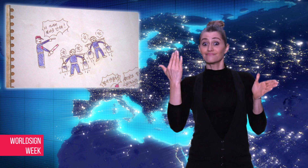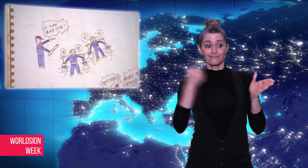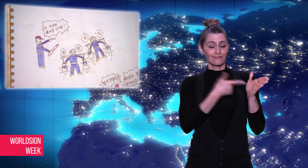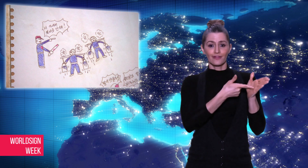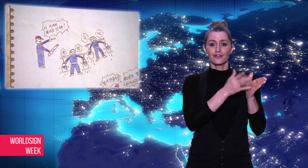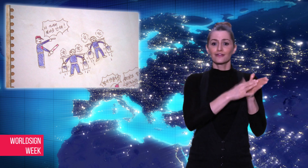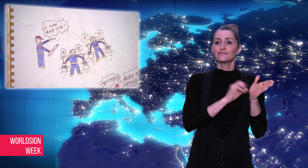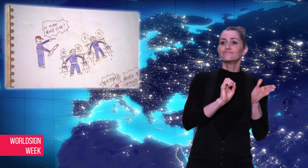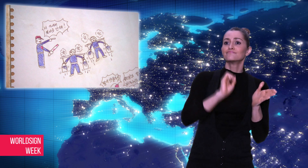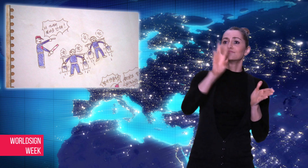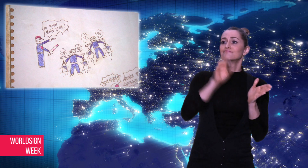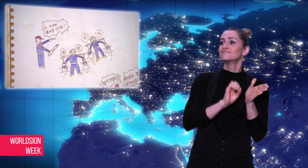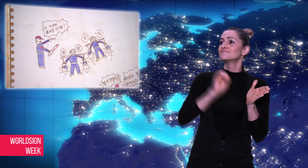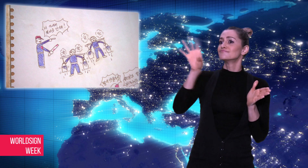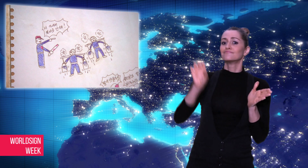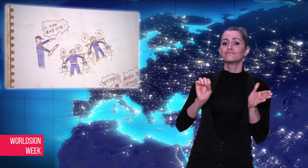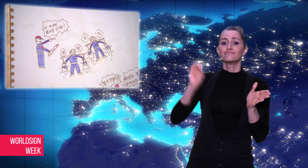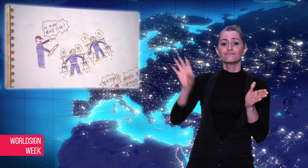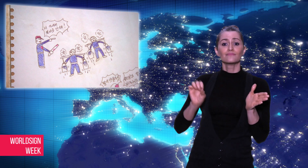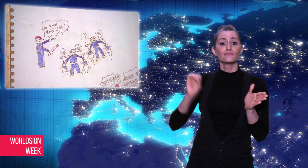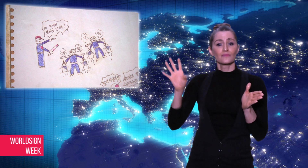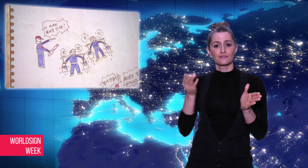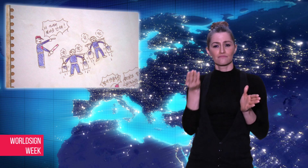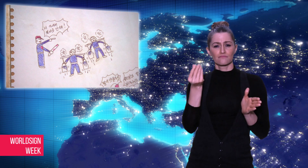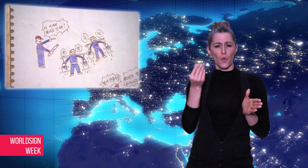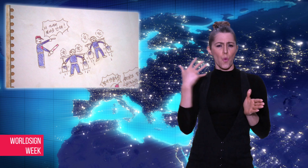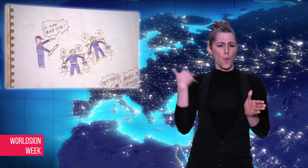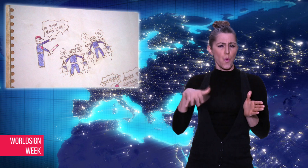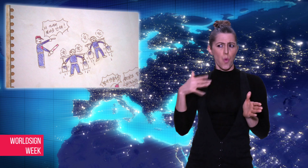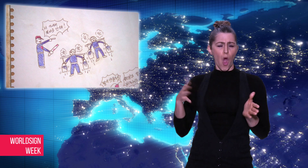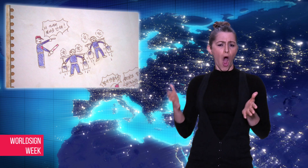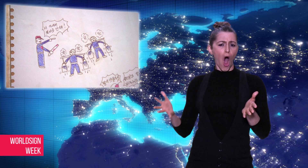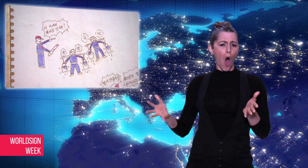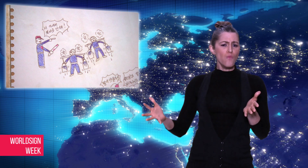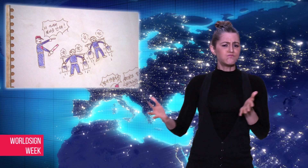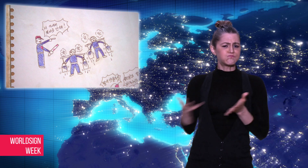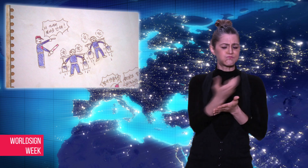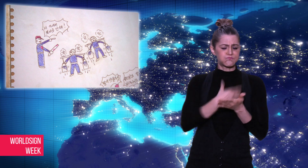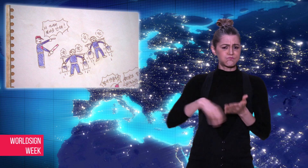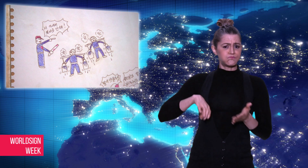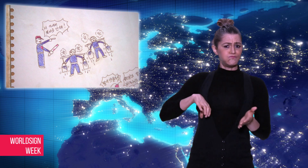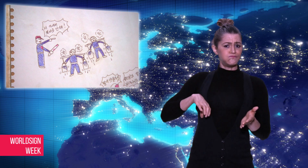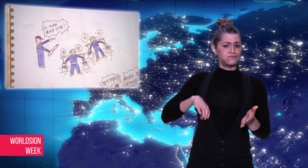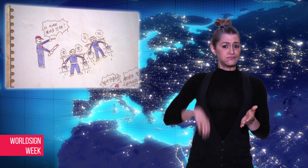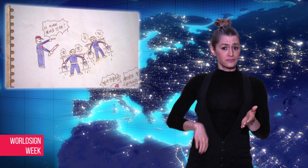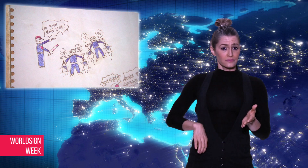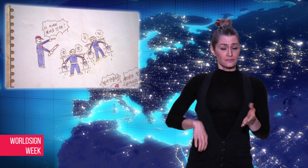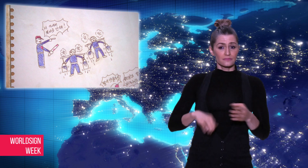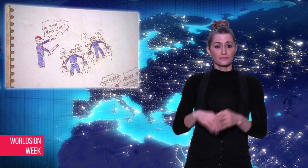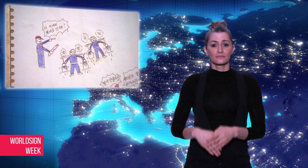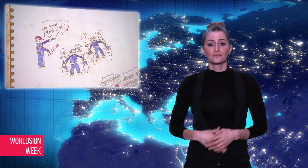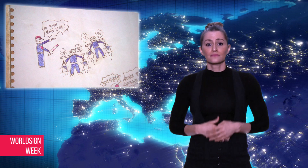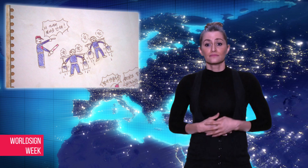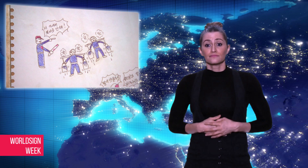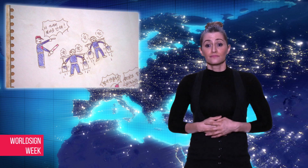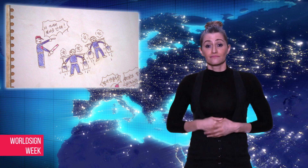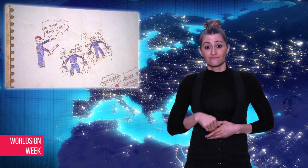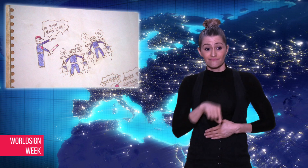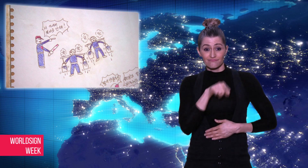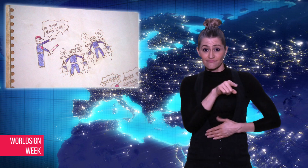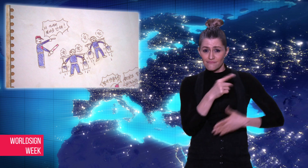abroad to generate massive profits.